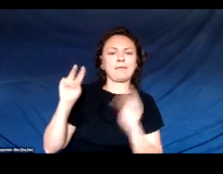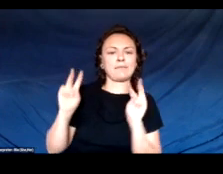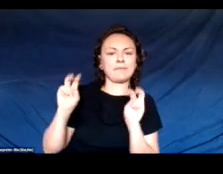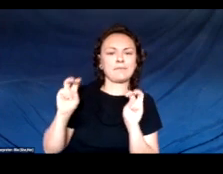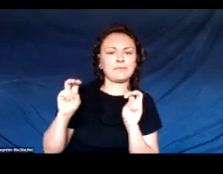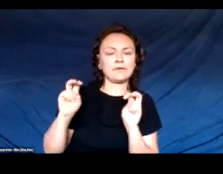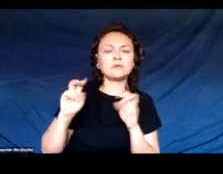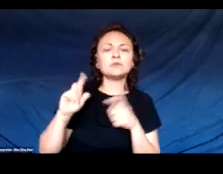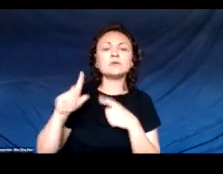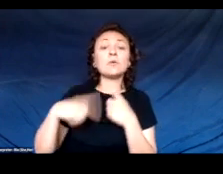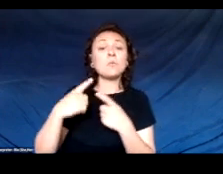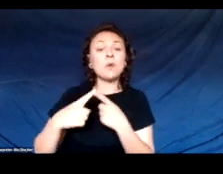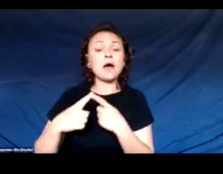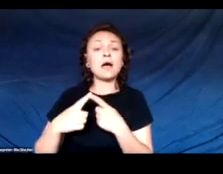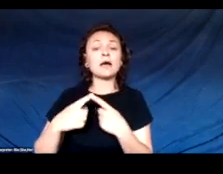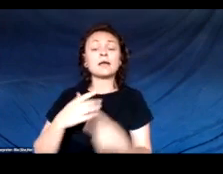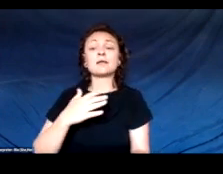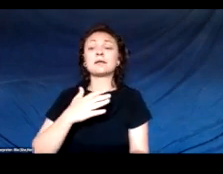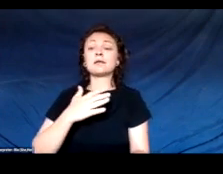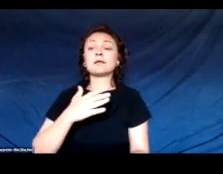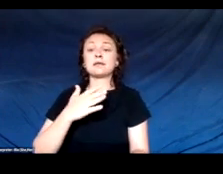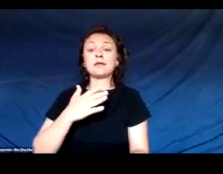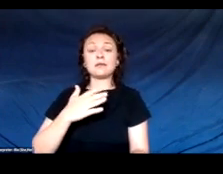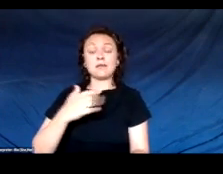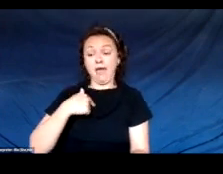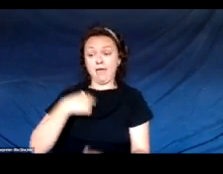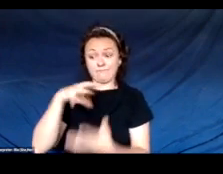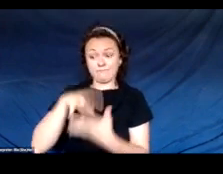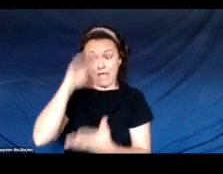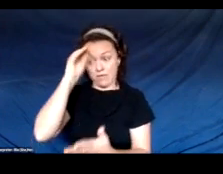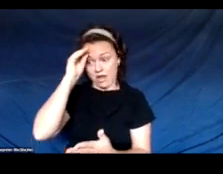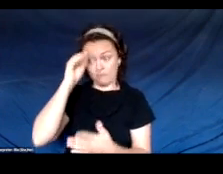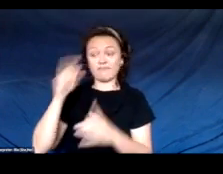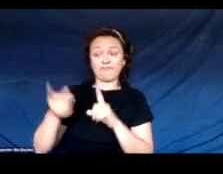that I was pregnant with RJ my first born